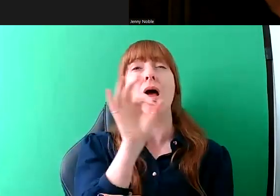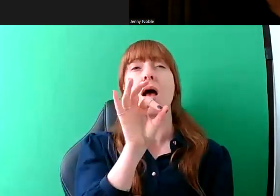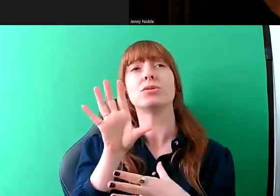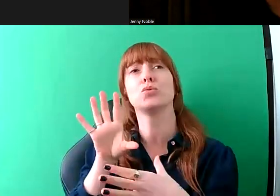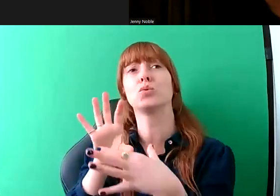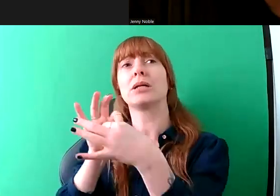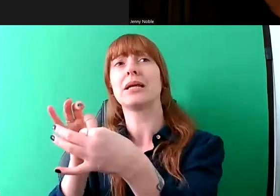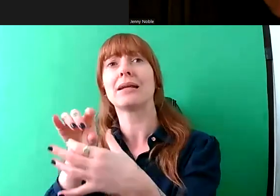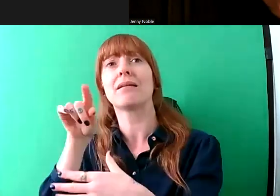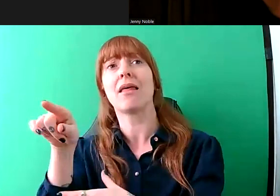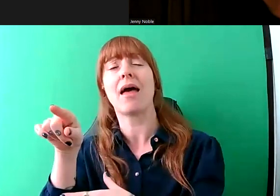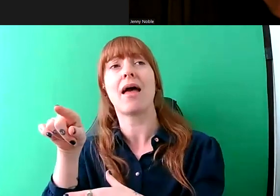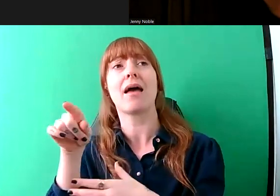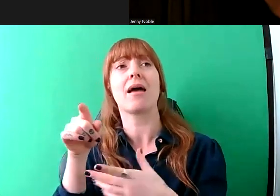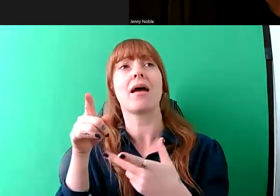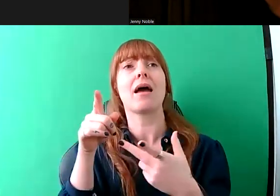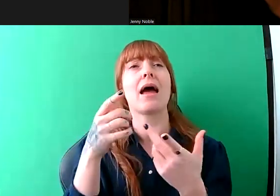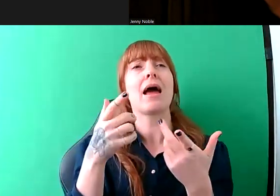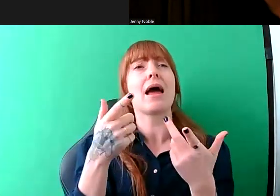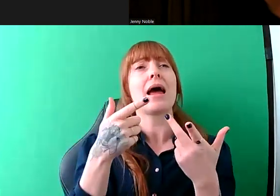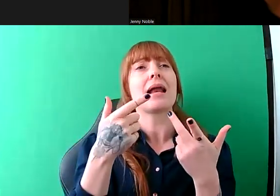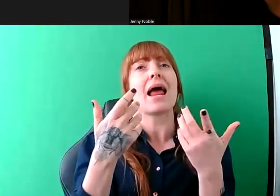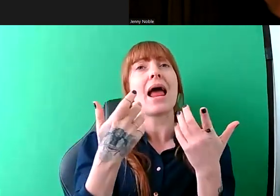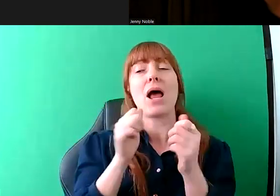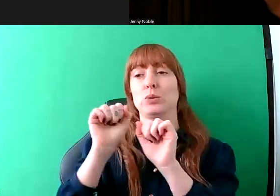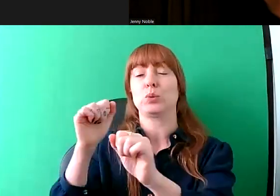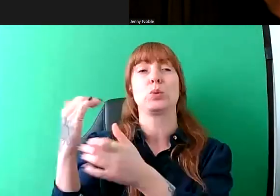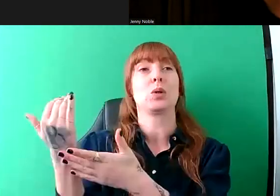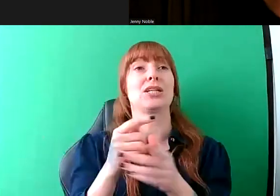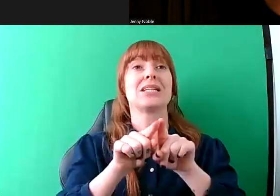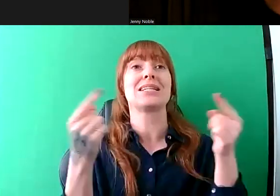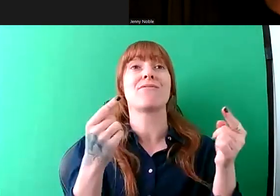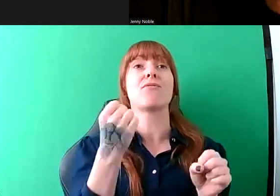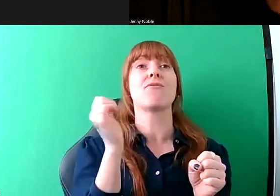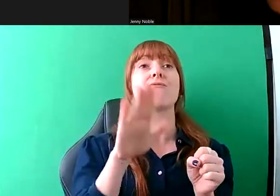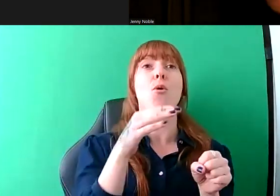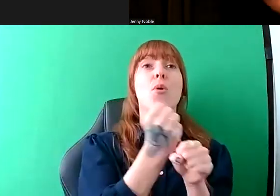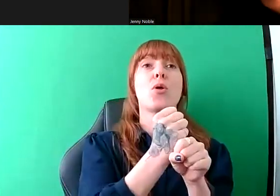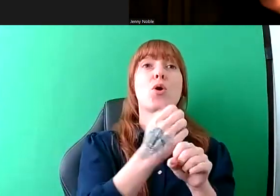and how does your collection differ from theirs? I don't know if you know their collections well...